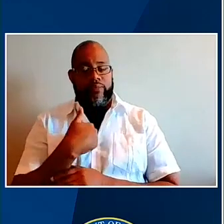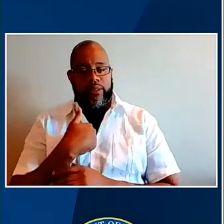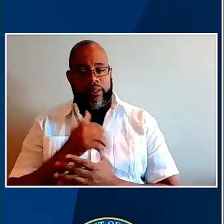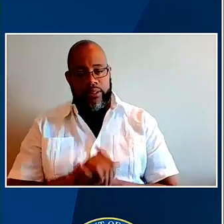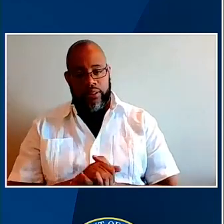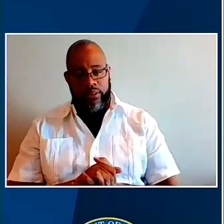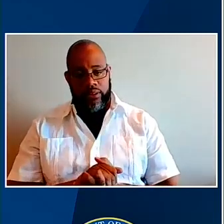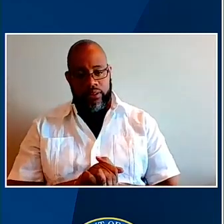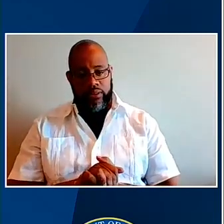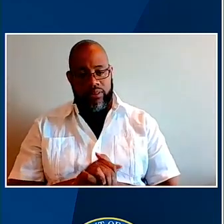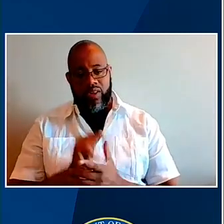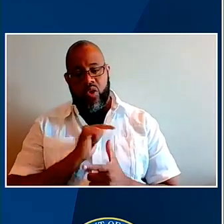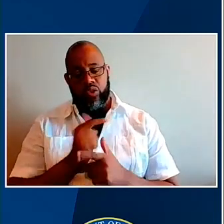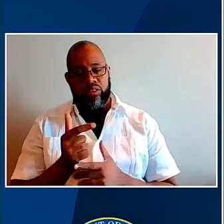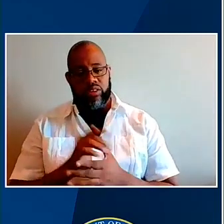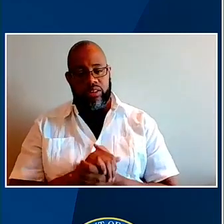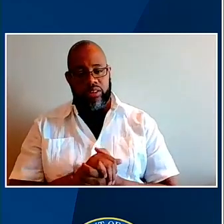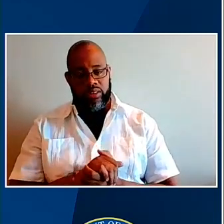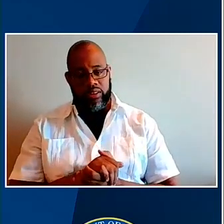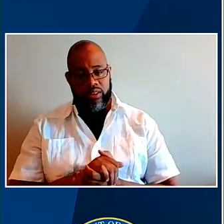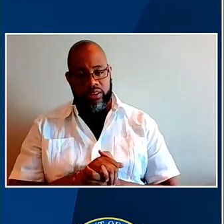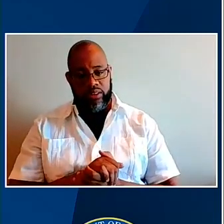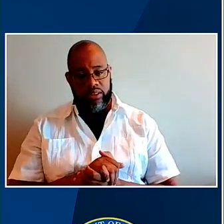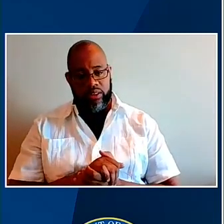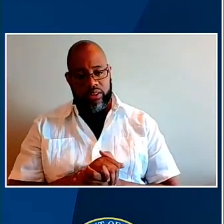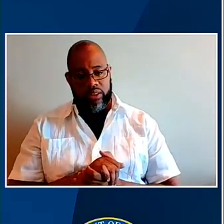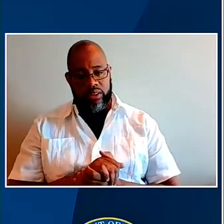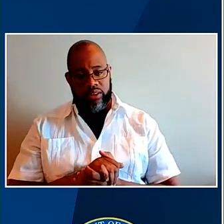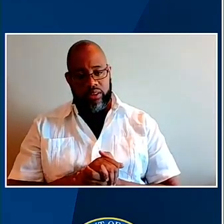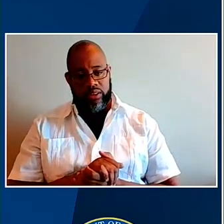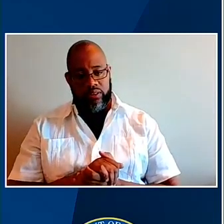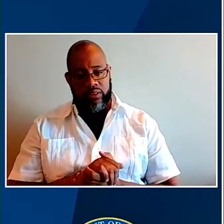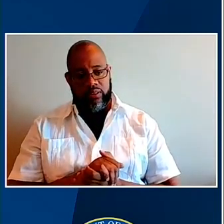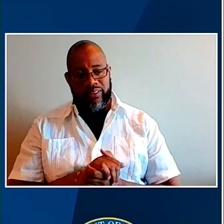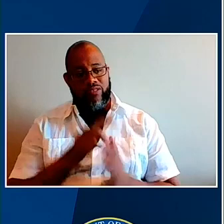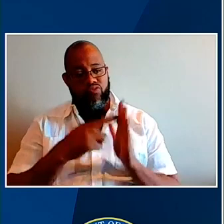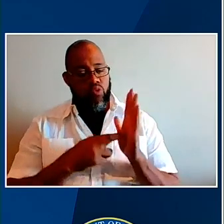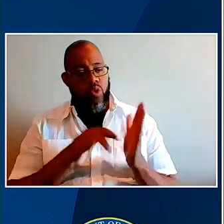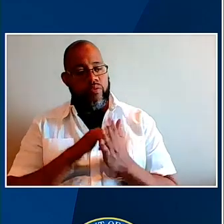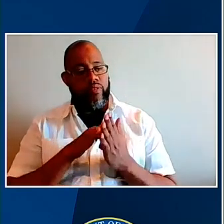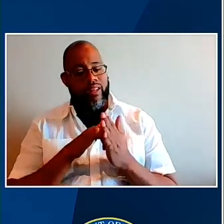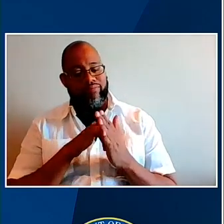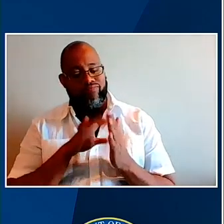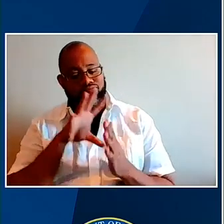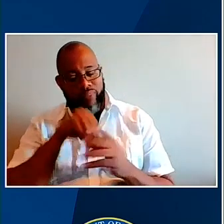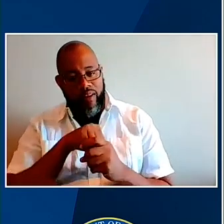alternate sort of rule that would come into effect to protect students.